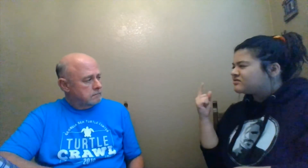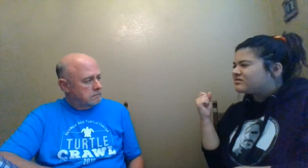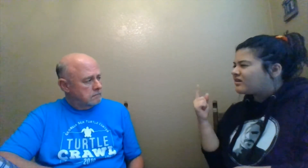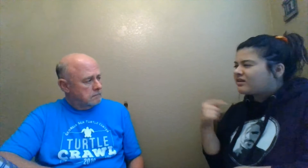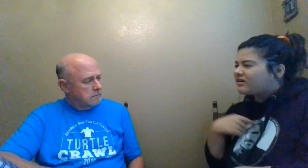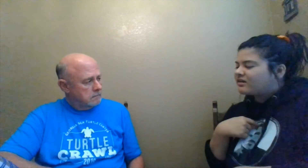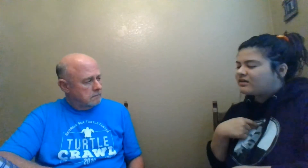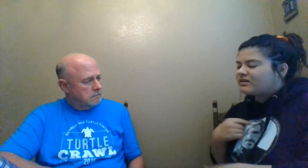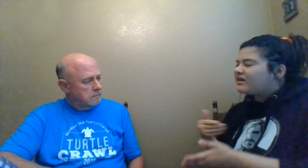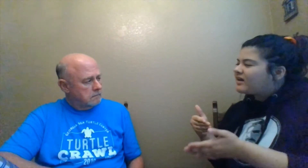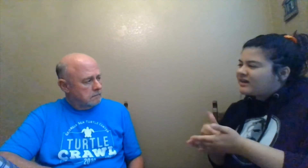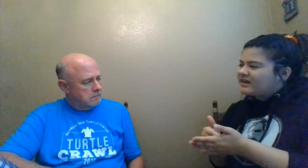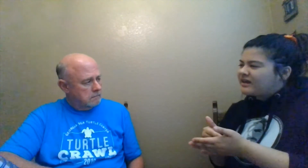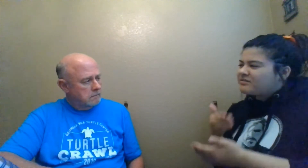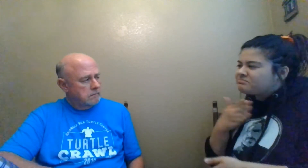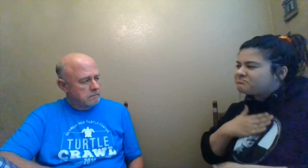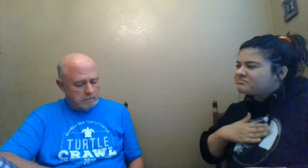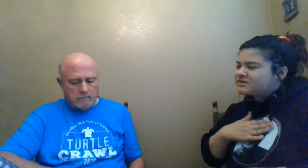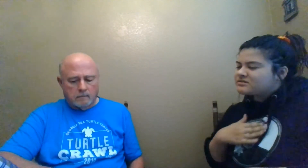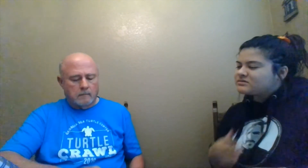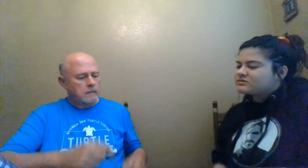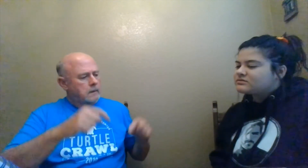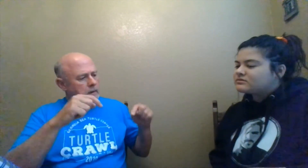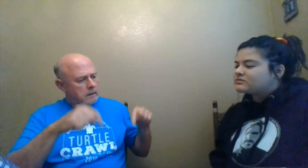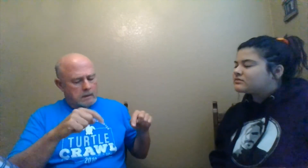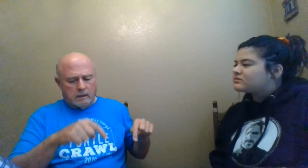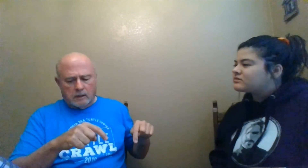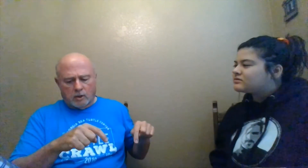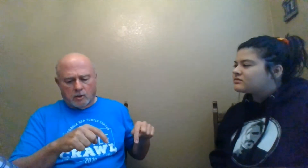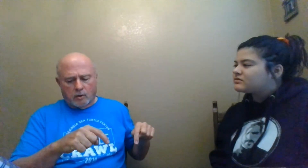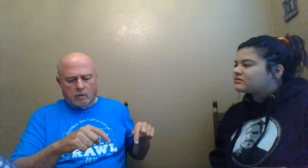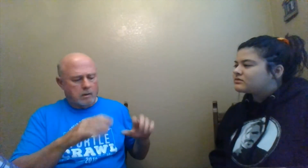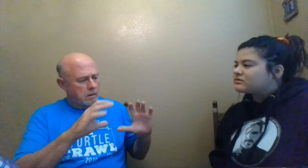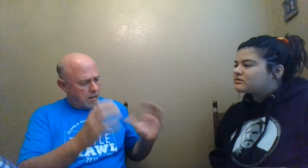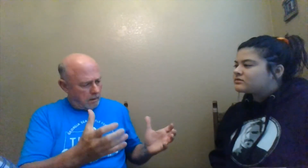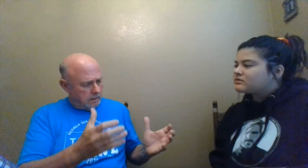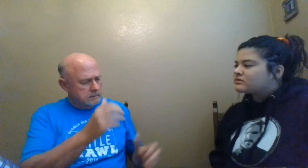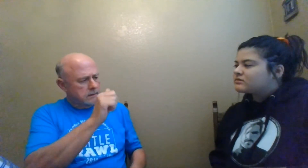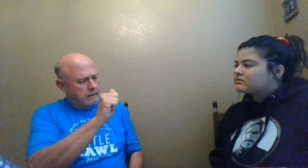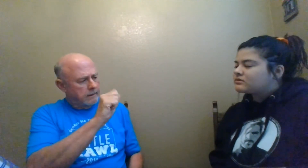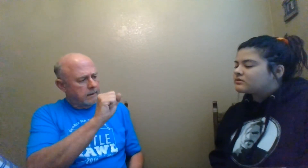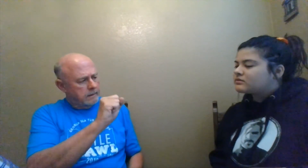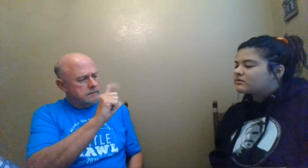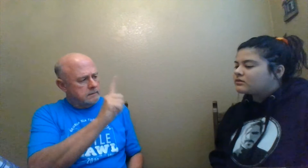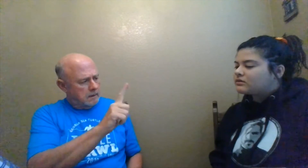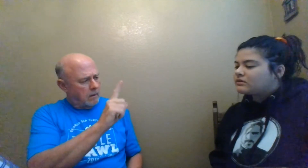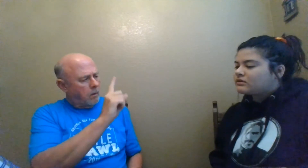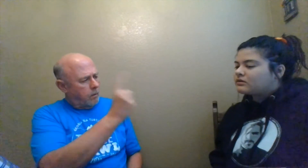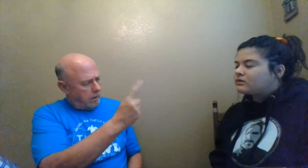I don't understand. Please repeat it again. Here the class is called ASL 1.